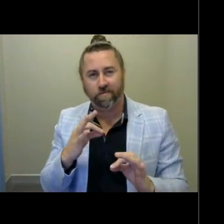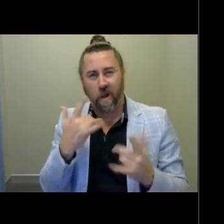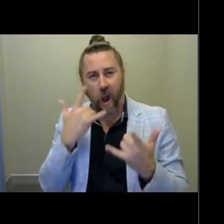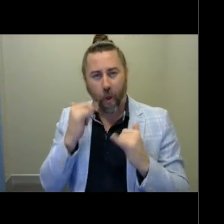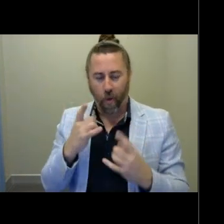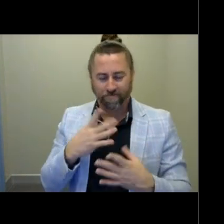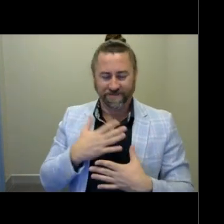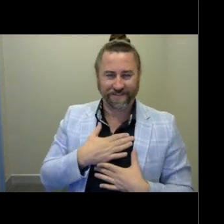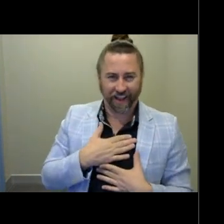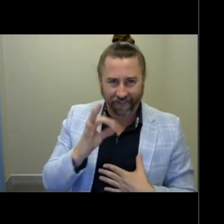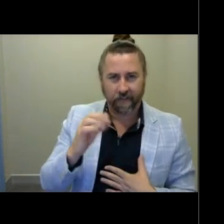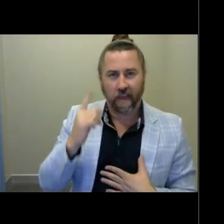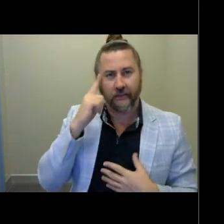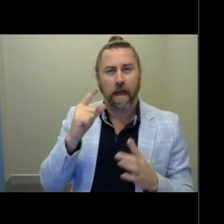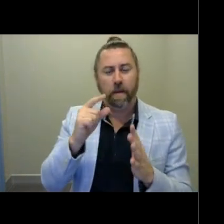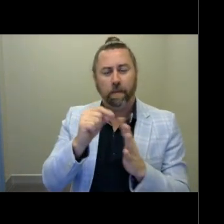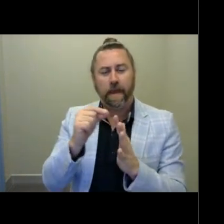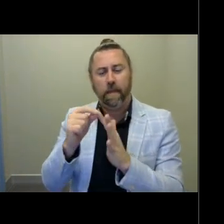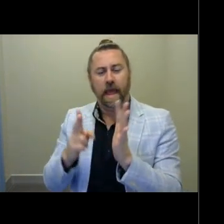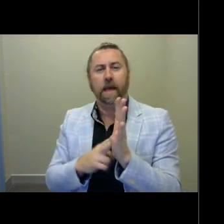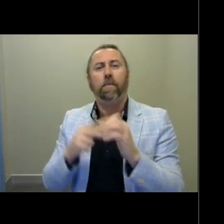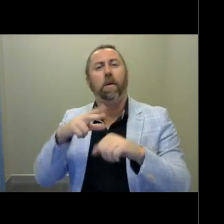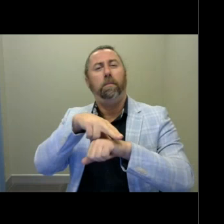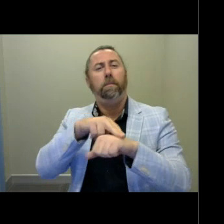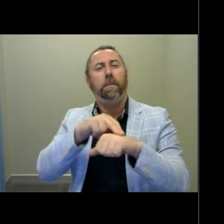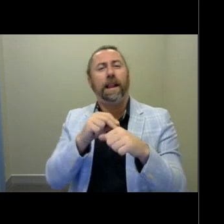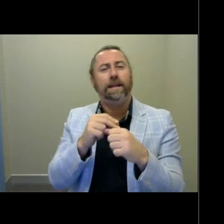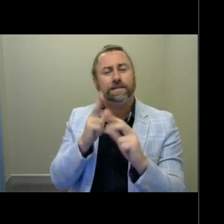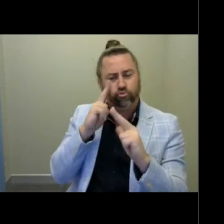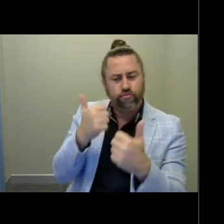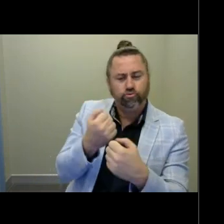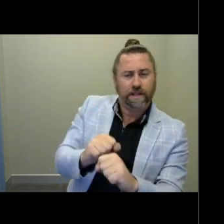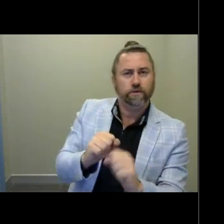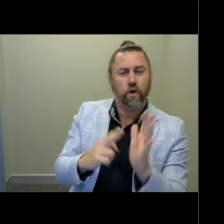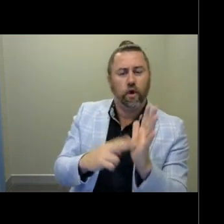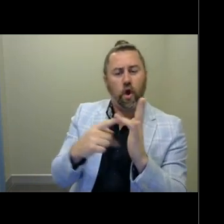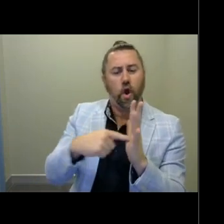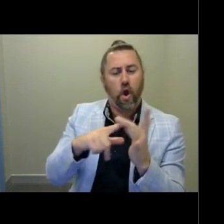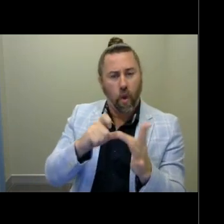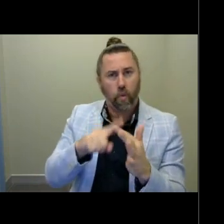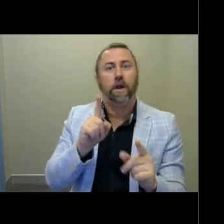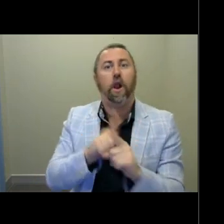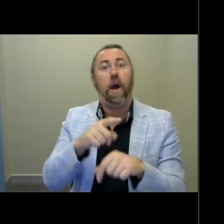is the police protection notice is that sort of temporary notice that police might put